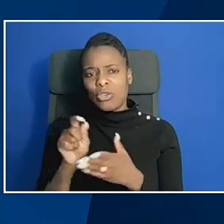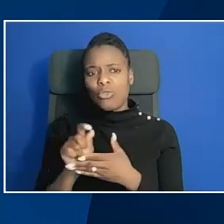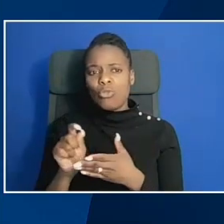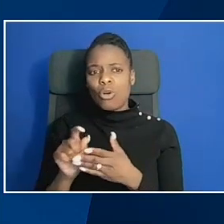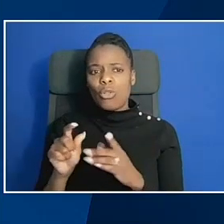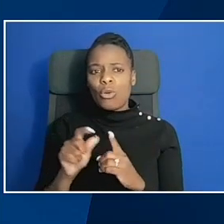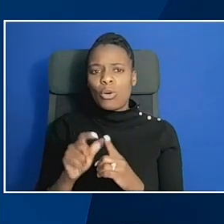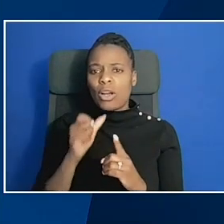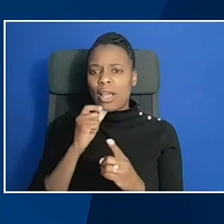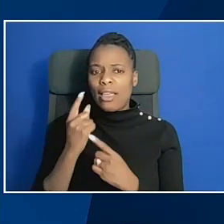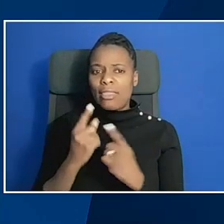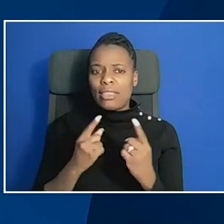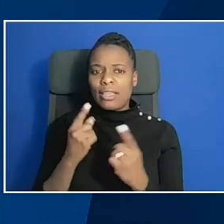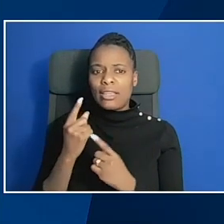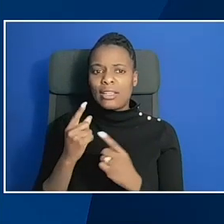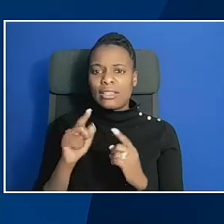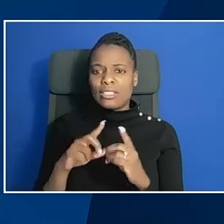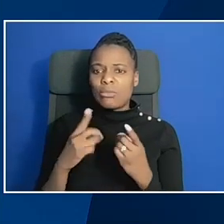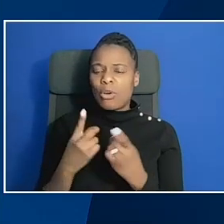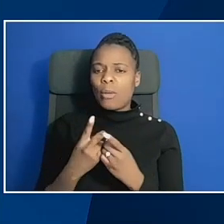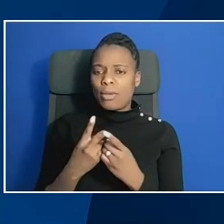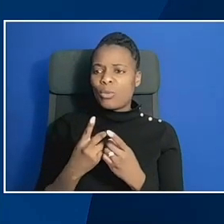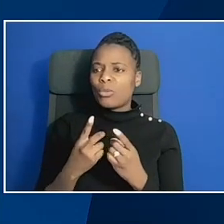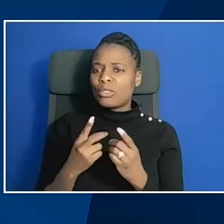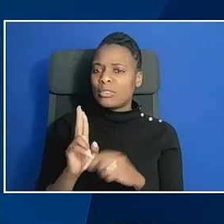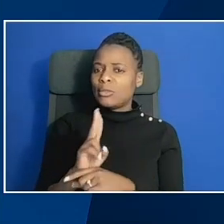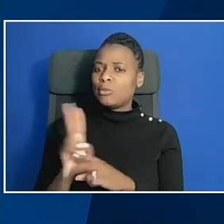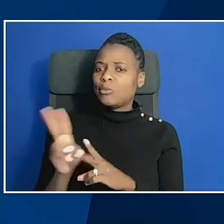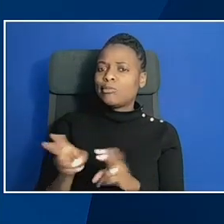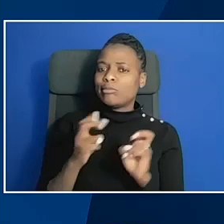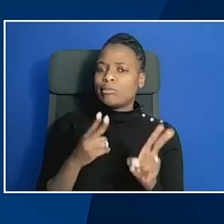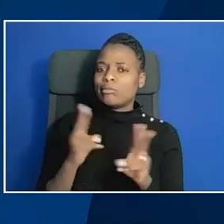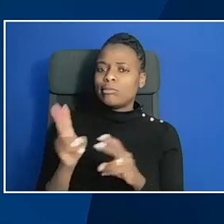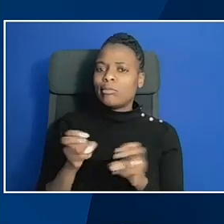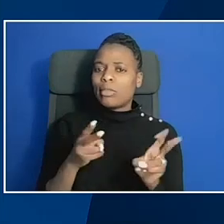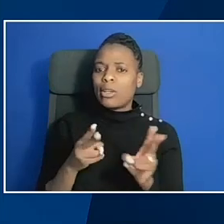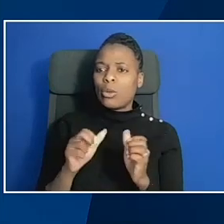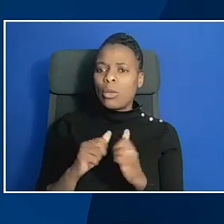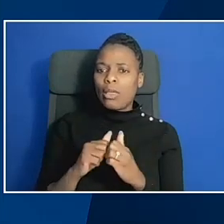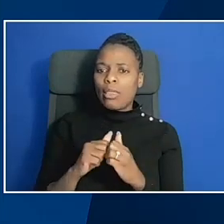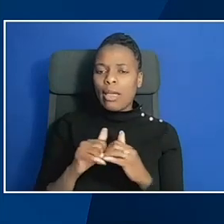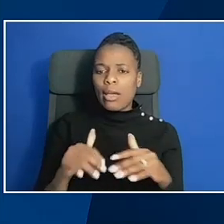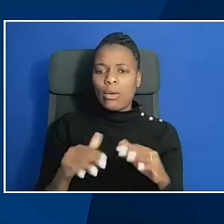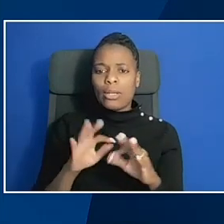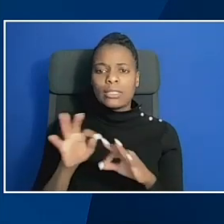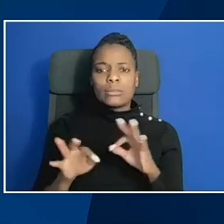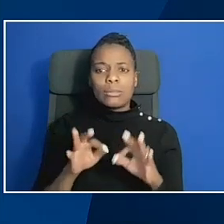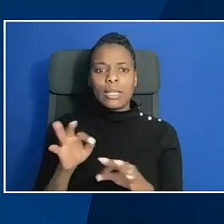without putting some definition around it, but using sort of a broad education-specific law phrase which